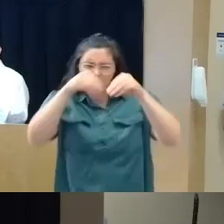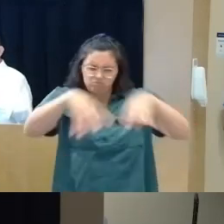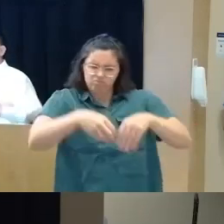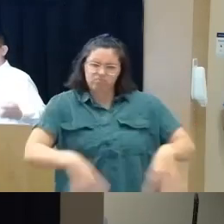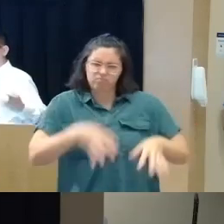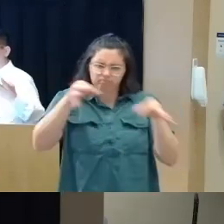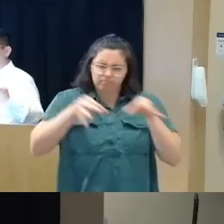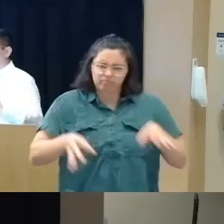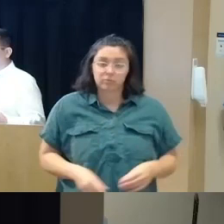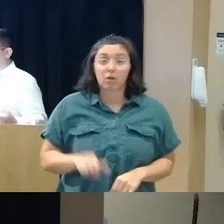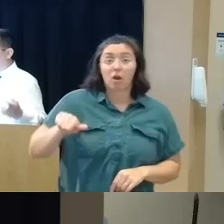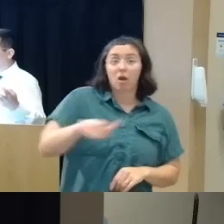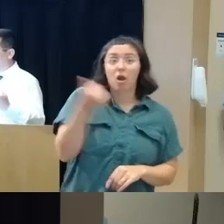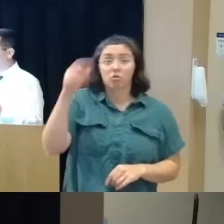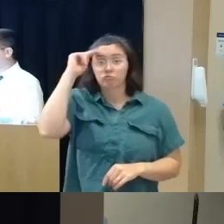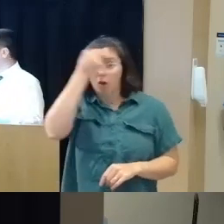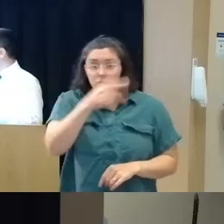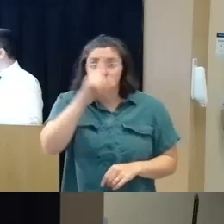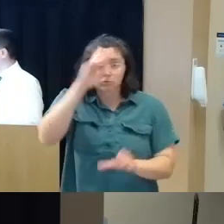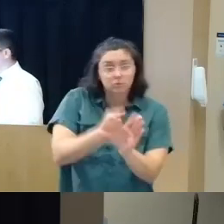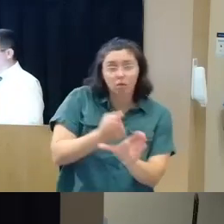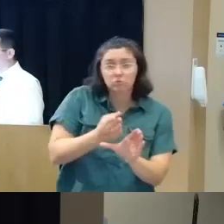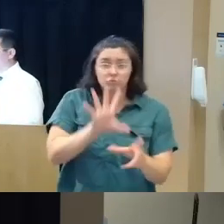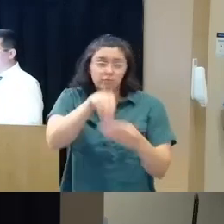know are there other neurological or other psychiatric symptoms that might be involved